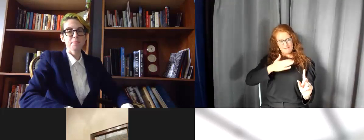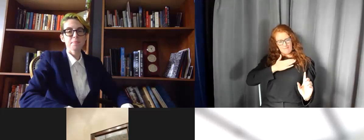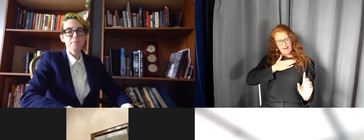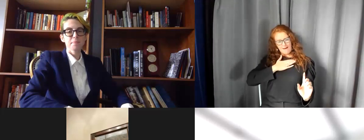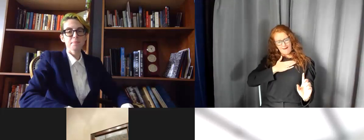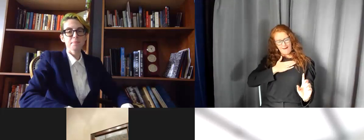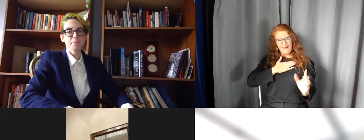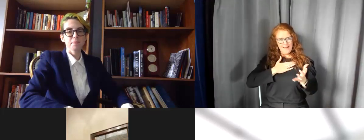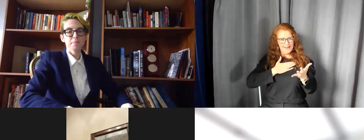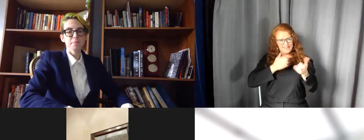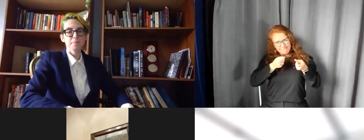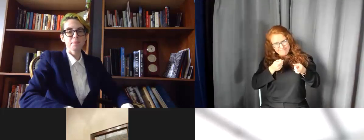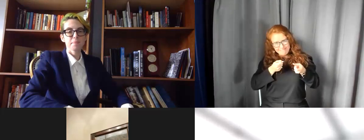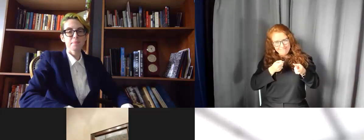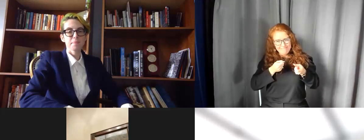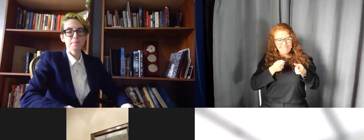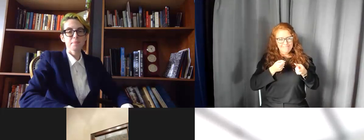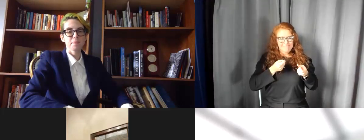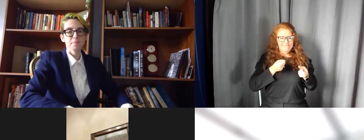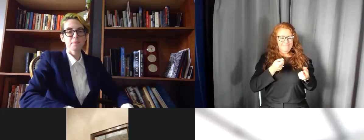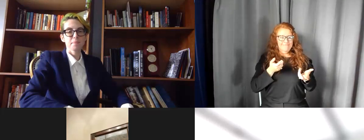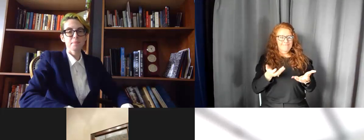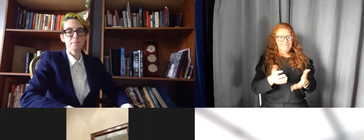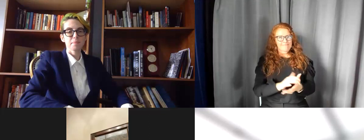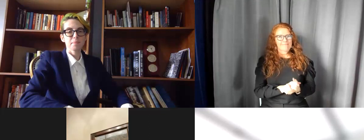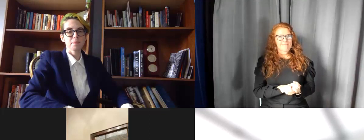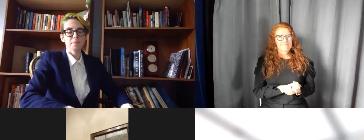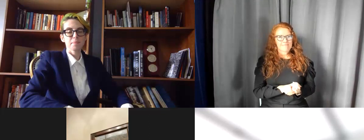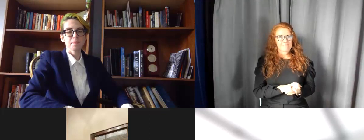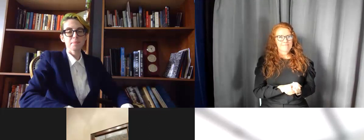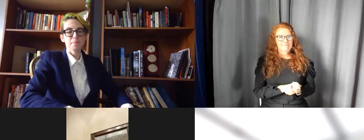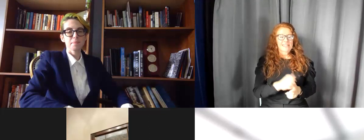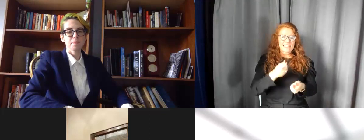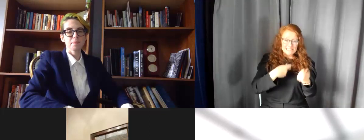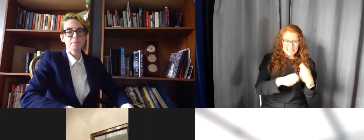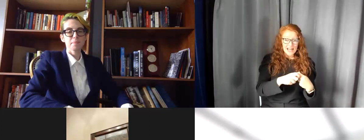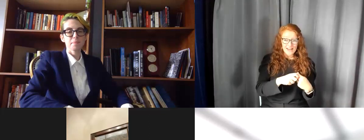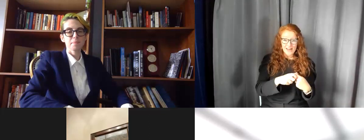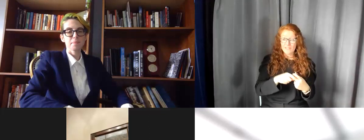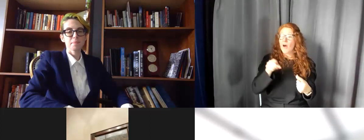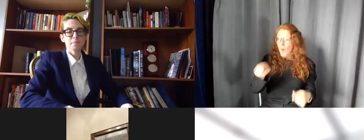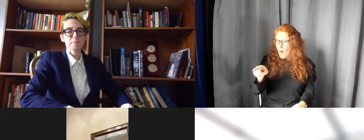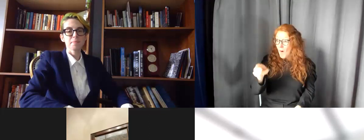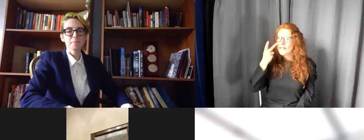Jordan Radford: they're not waiting, but taking the time to listen to folks. However, they need to communicate.